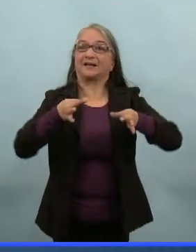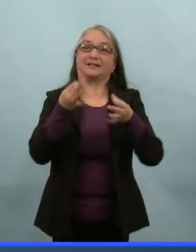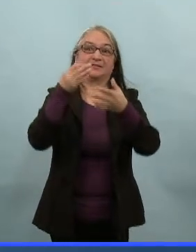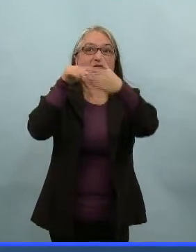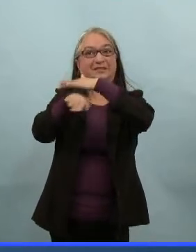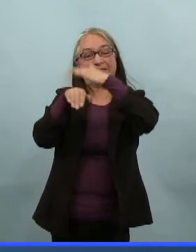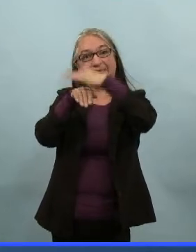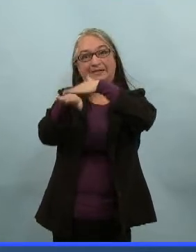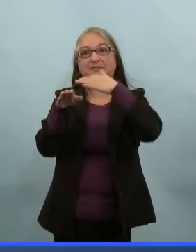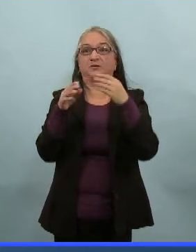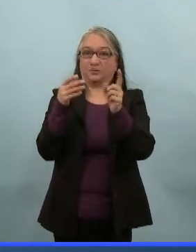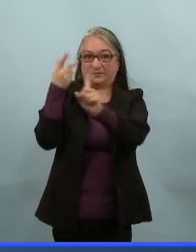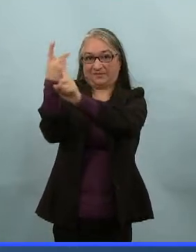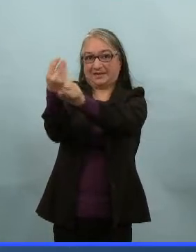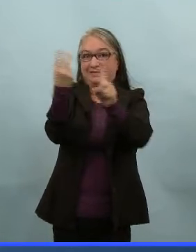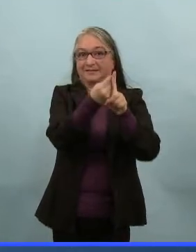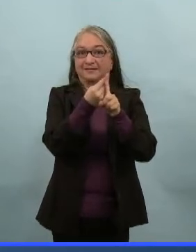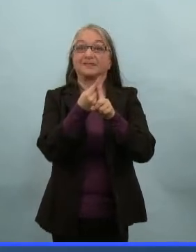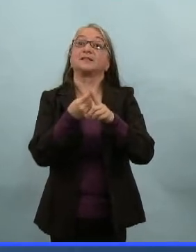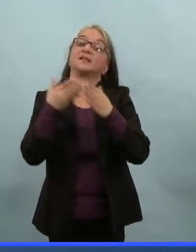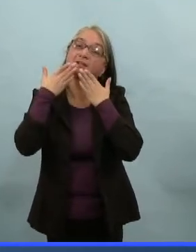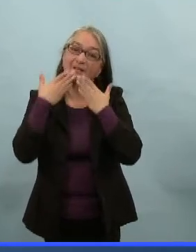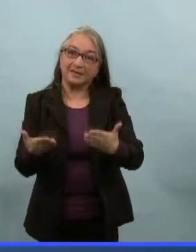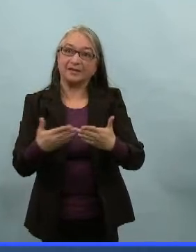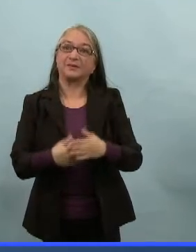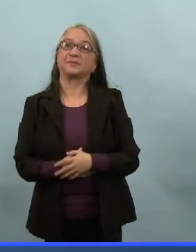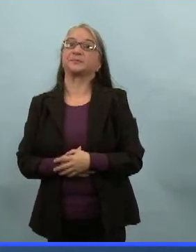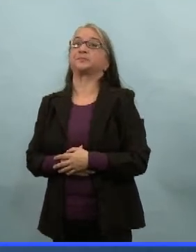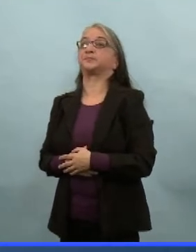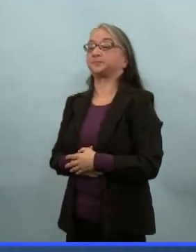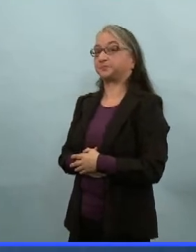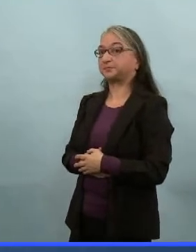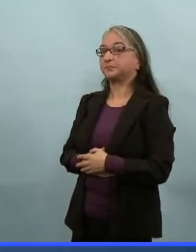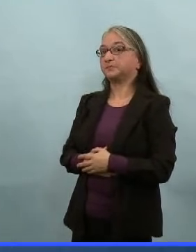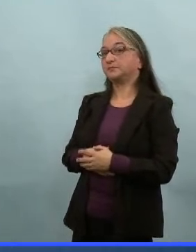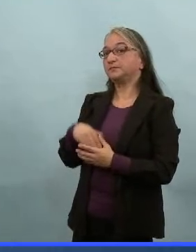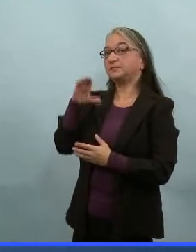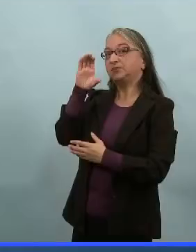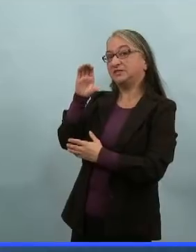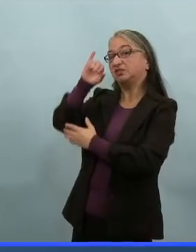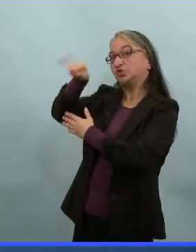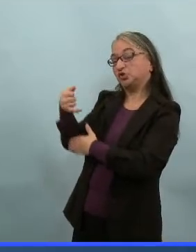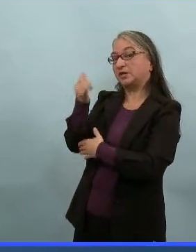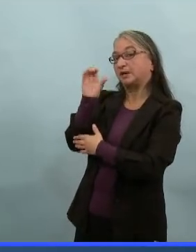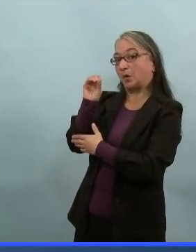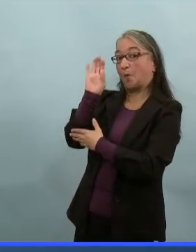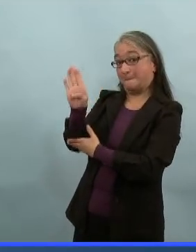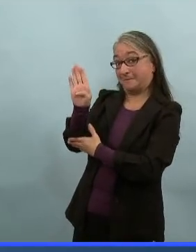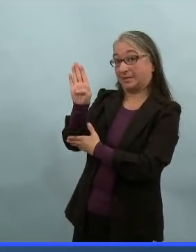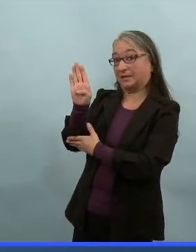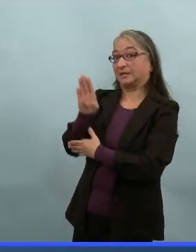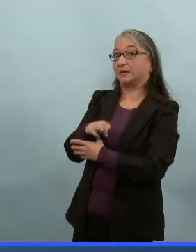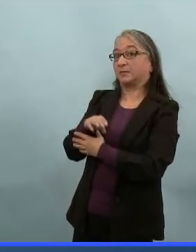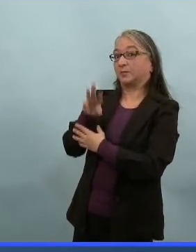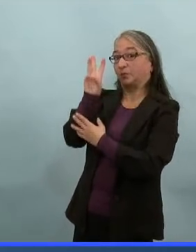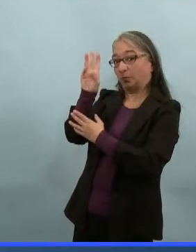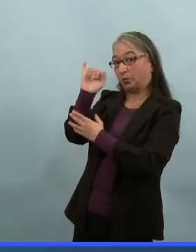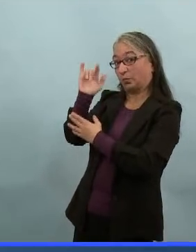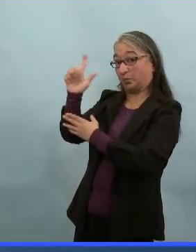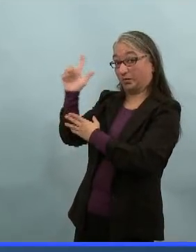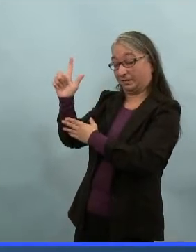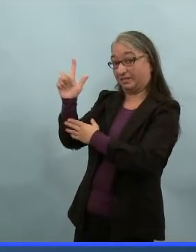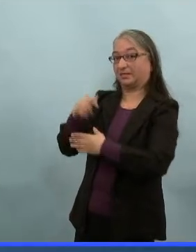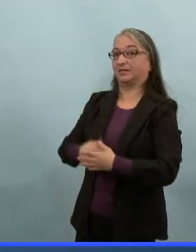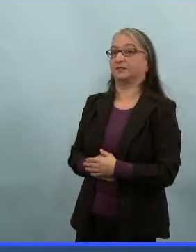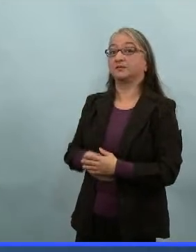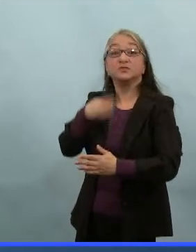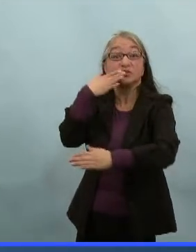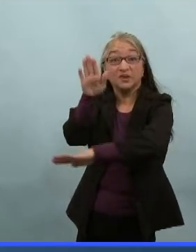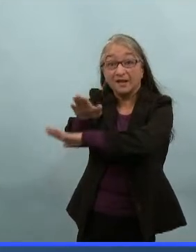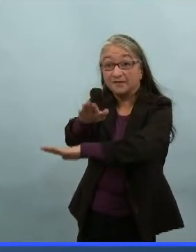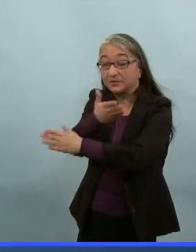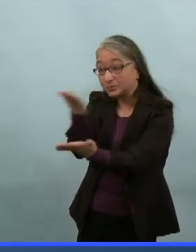okay thank you from cjob will hey good afternoon to you both uh the federal government is